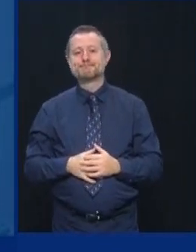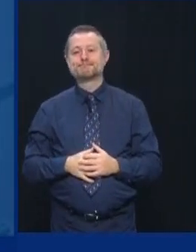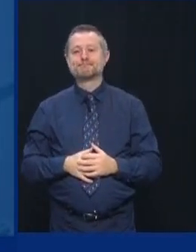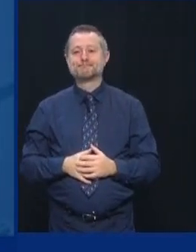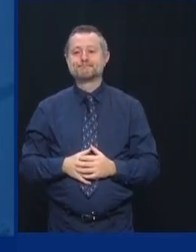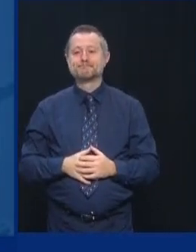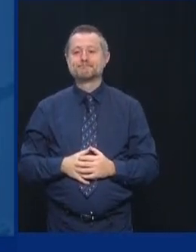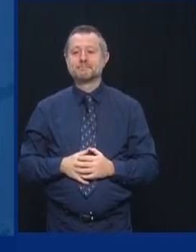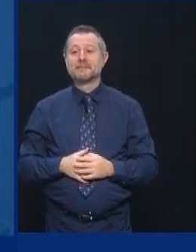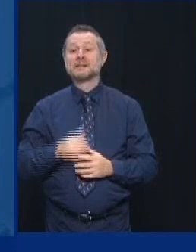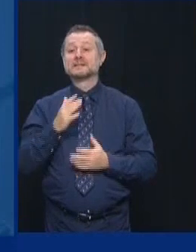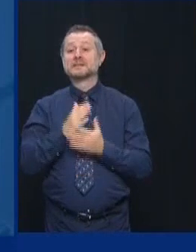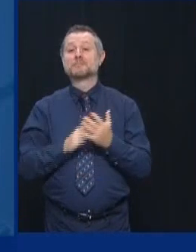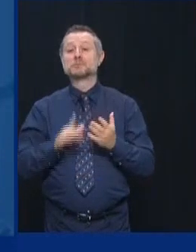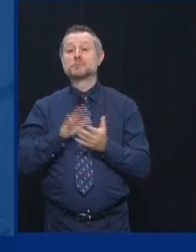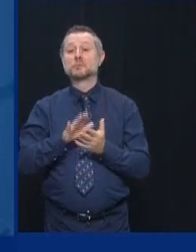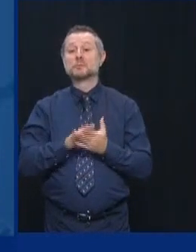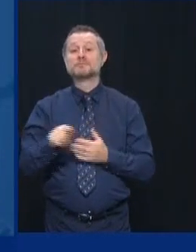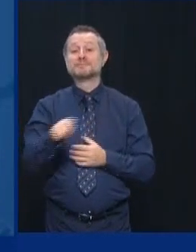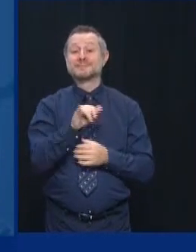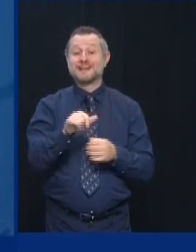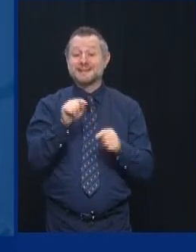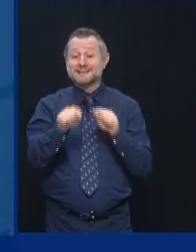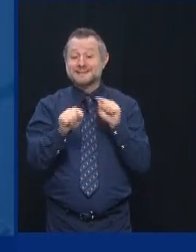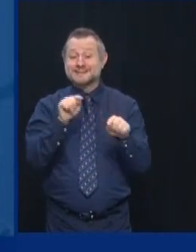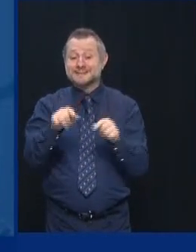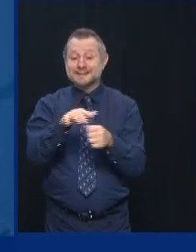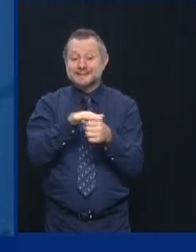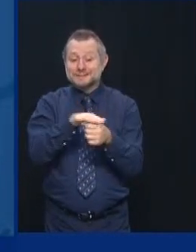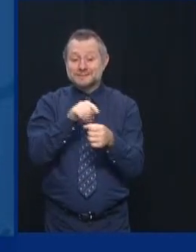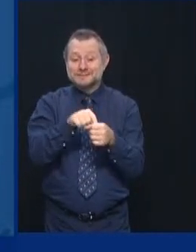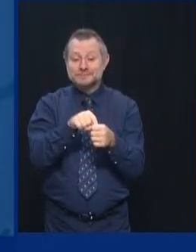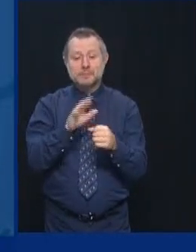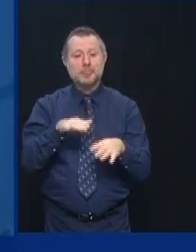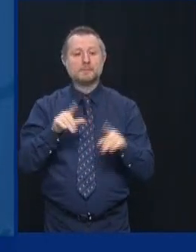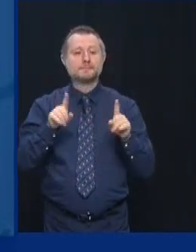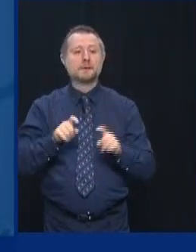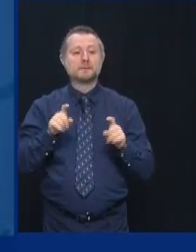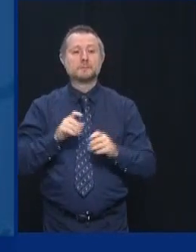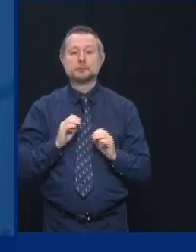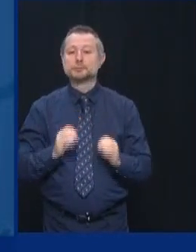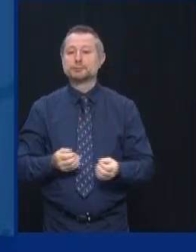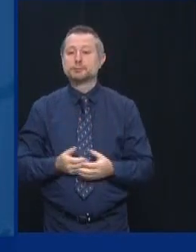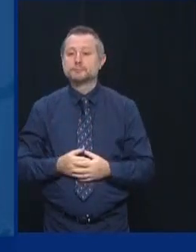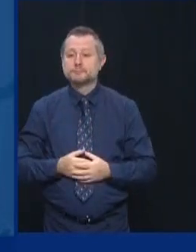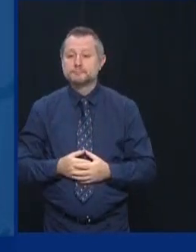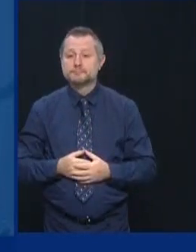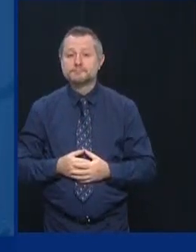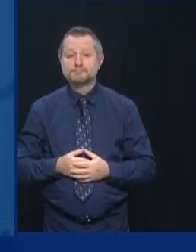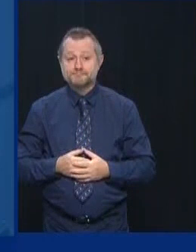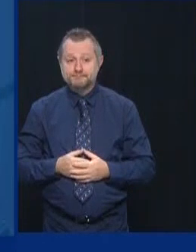FIRST, BECAUSE YOU KNOW THEY ARE IN HOTSPOT CLUSTERS.